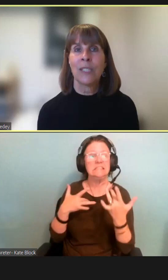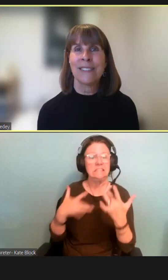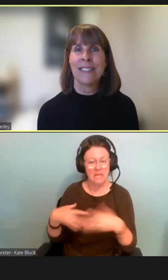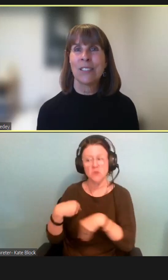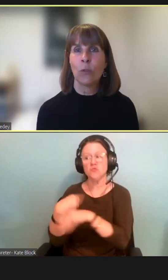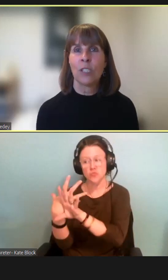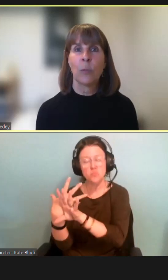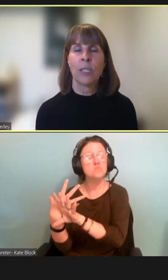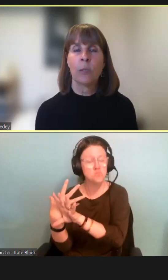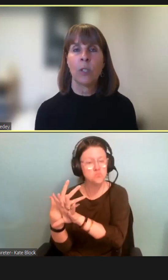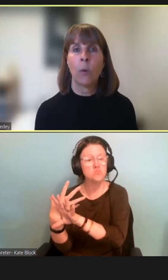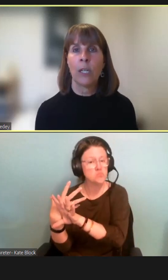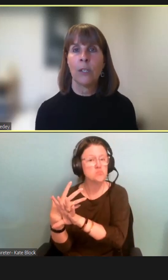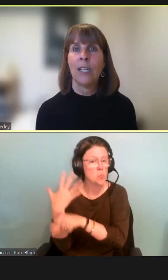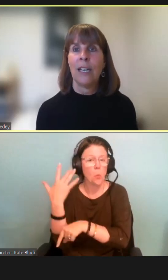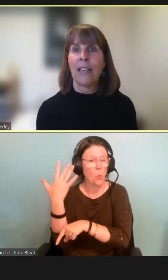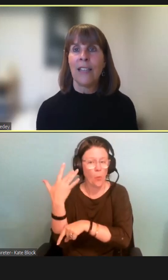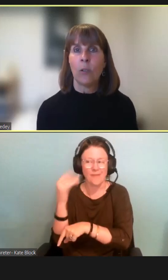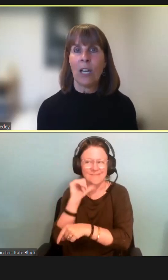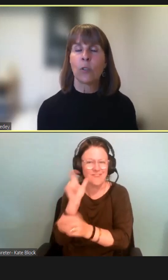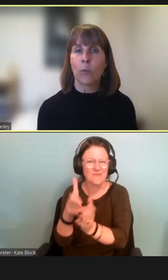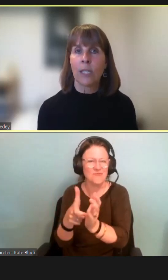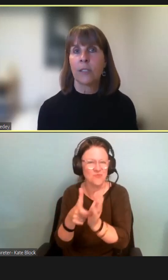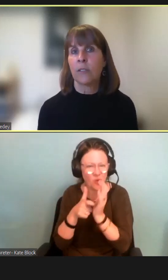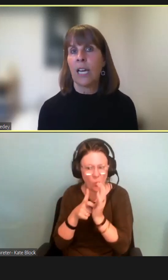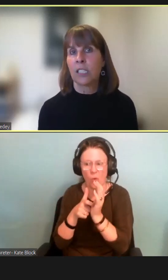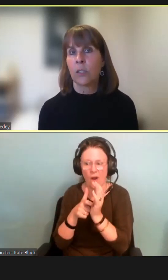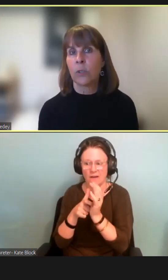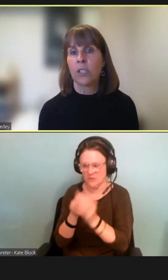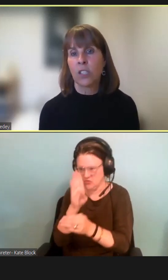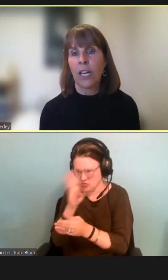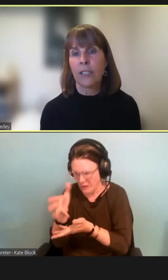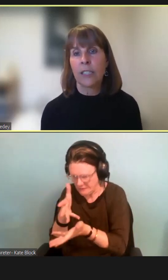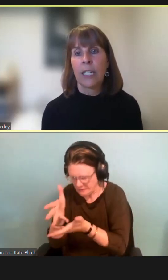they don't typically require that you have direct interaction with the child